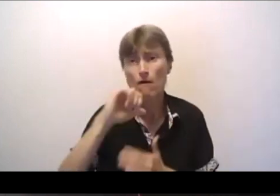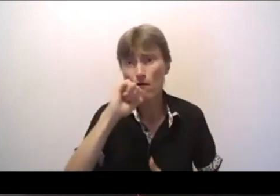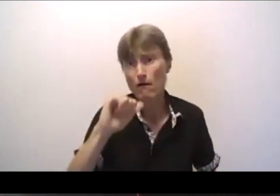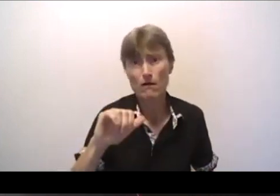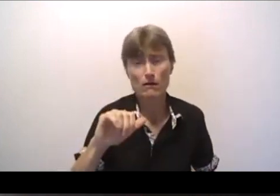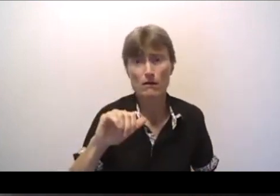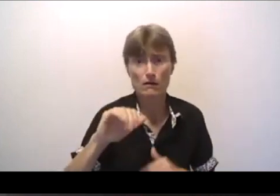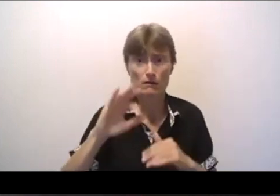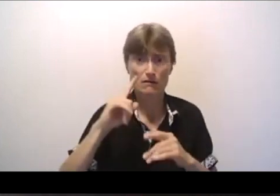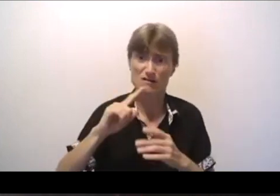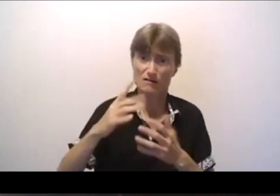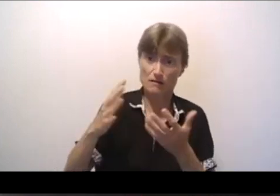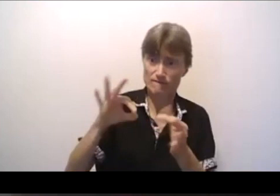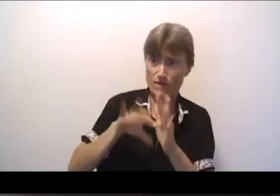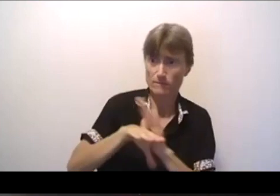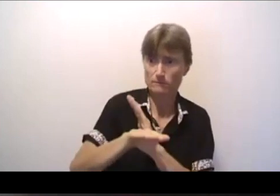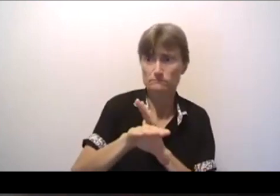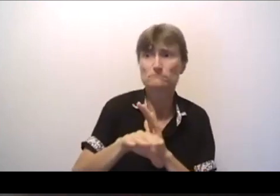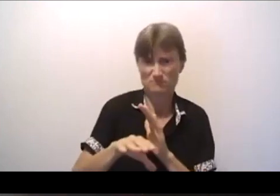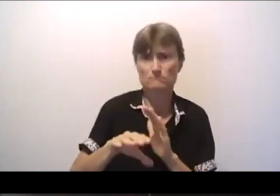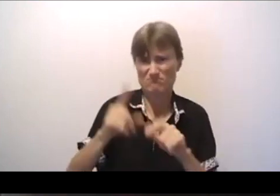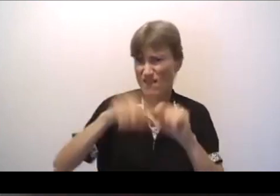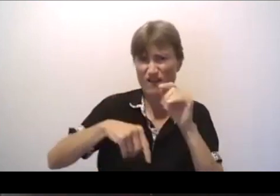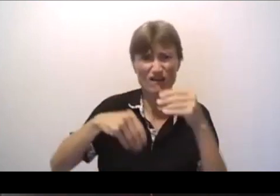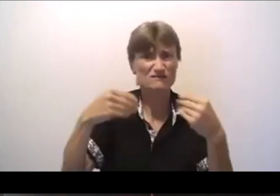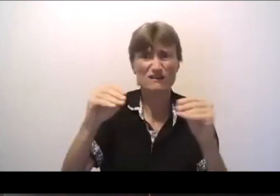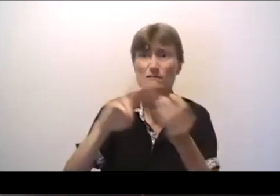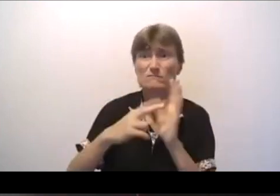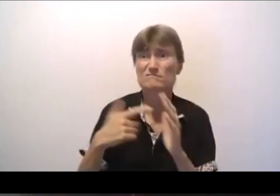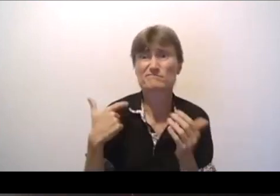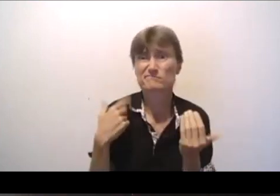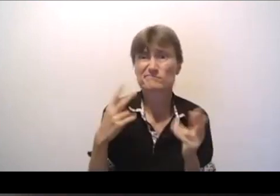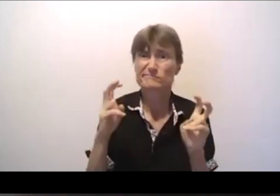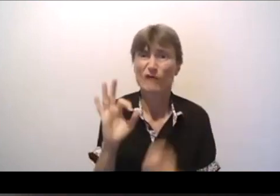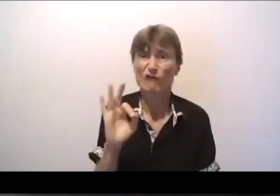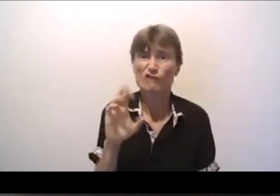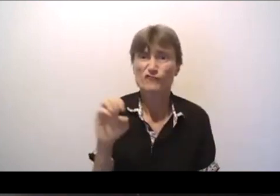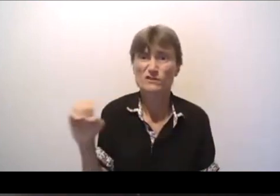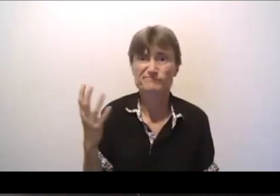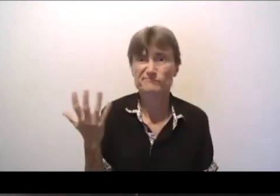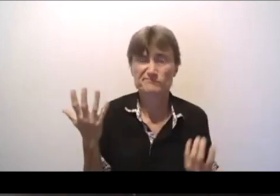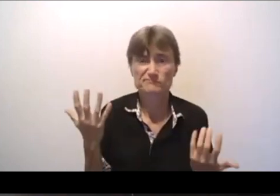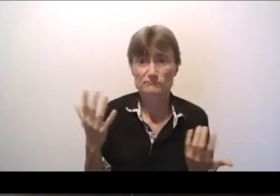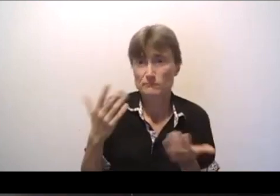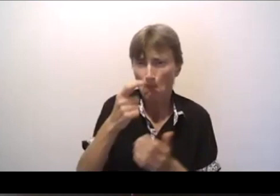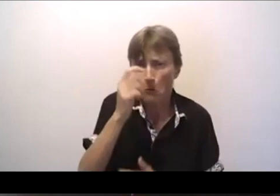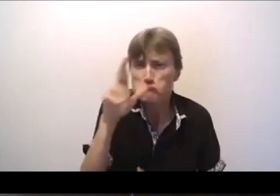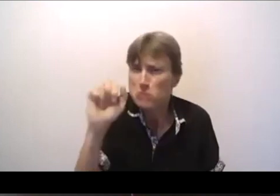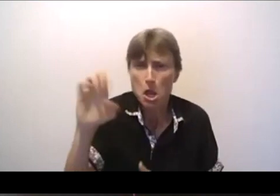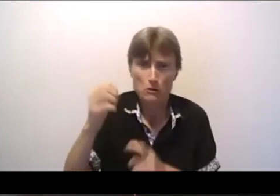world so basically i don't make any money off of my art or at least not often an additional constraint is that i am not a